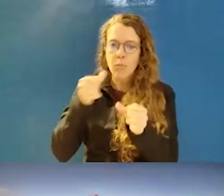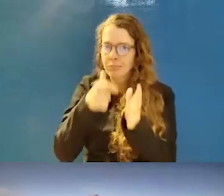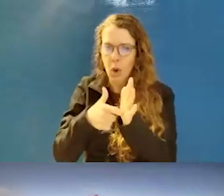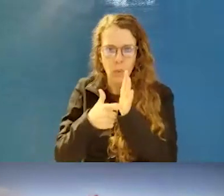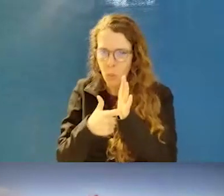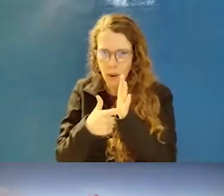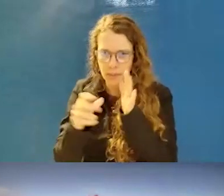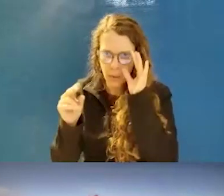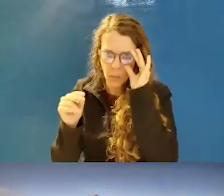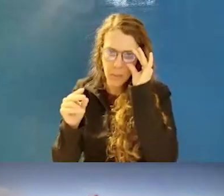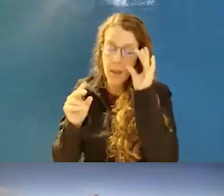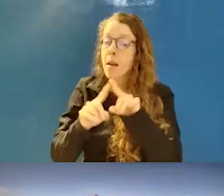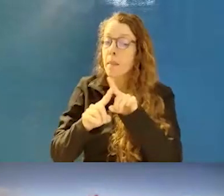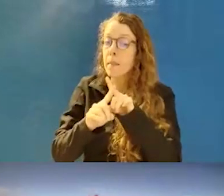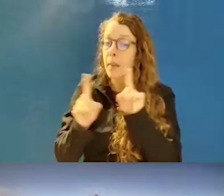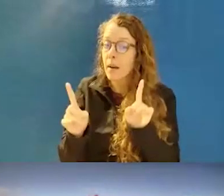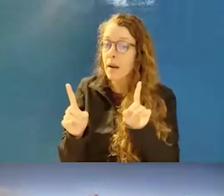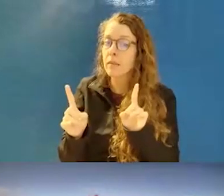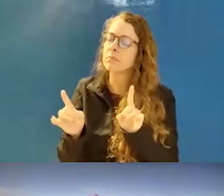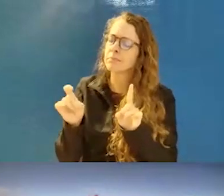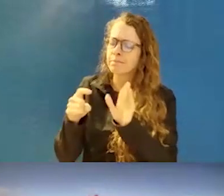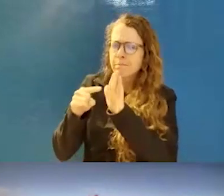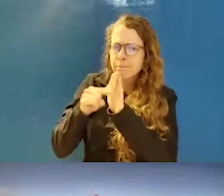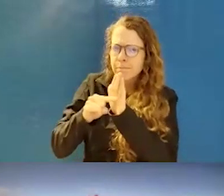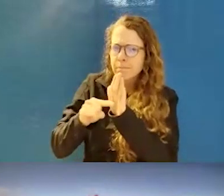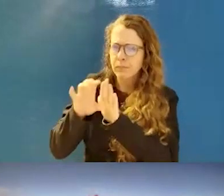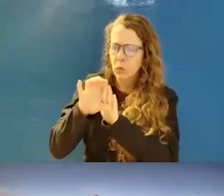However, you’ve got to check your, course outline of record.